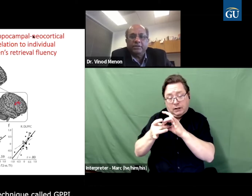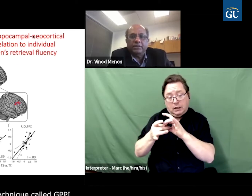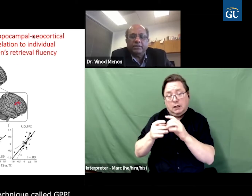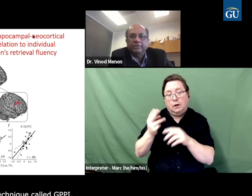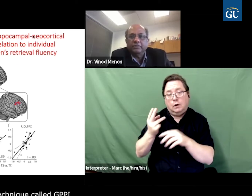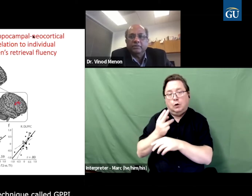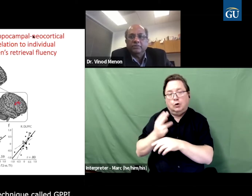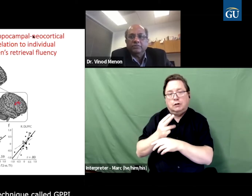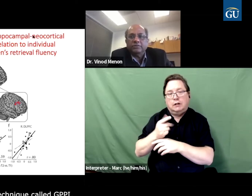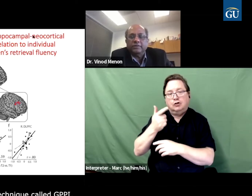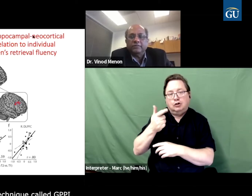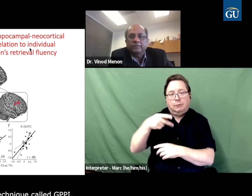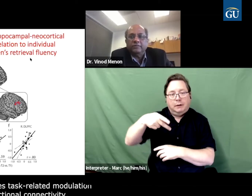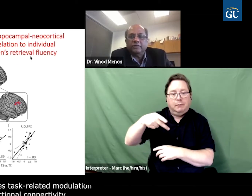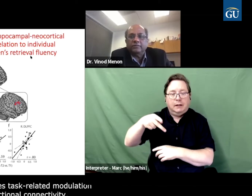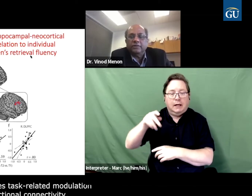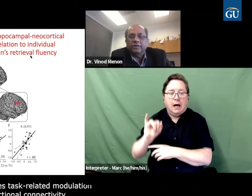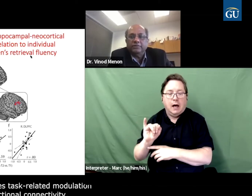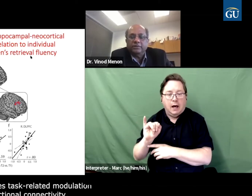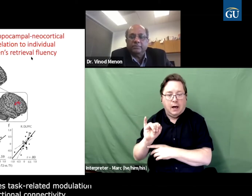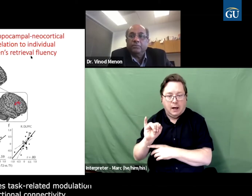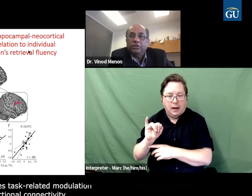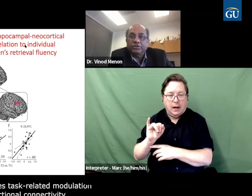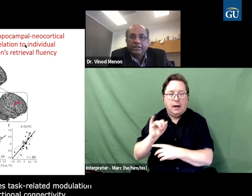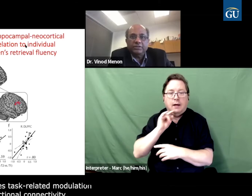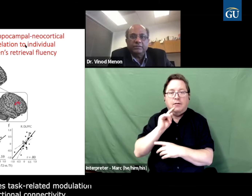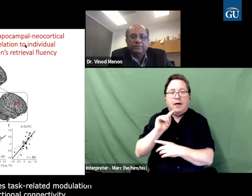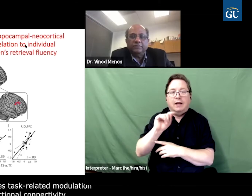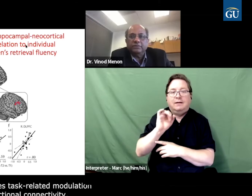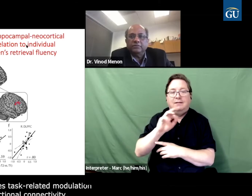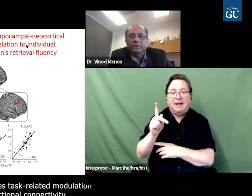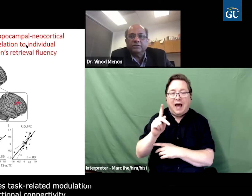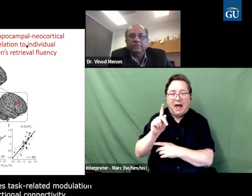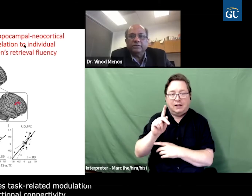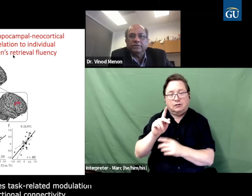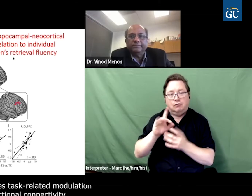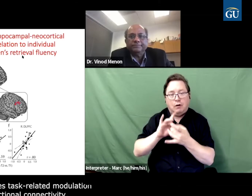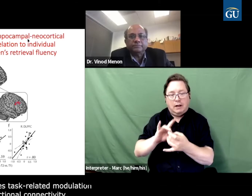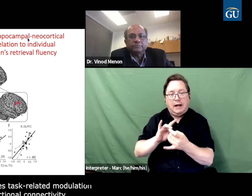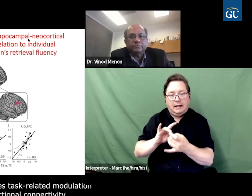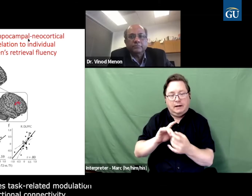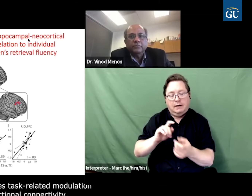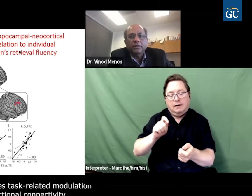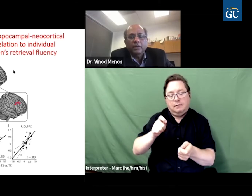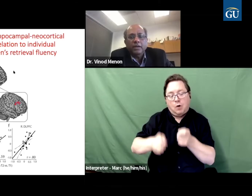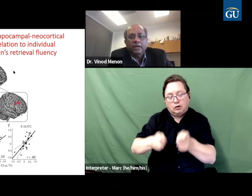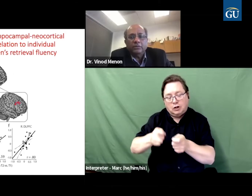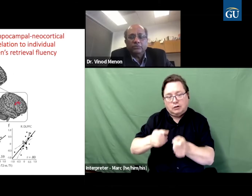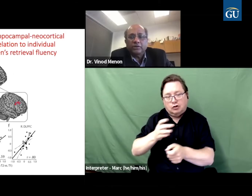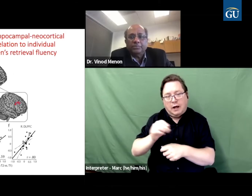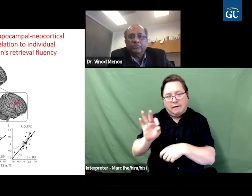technique called gppi which addresses task related modulation and functional